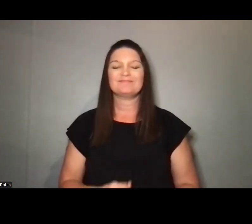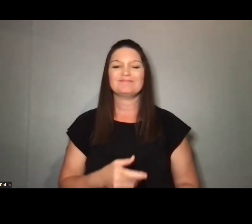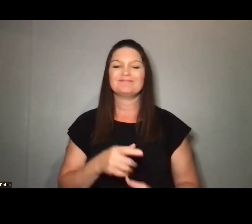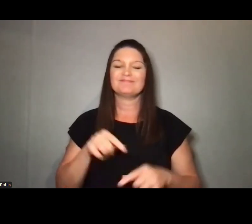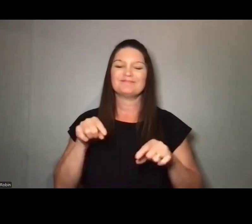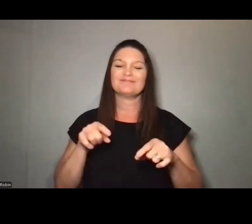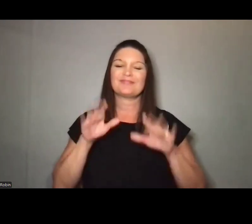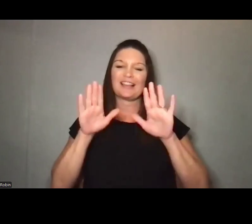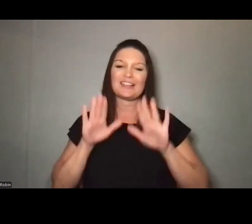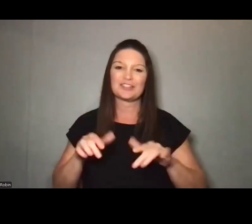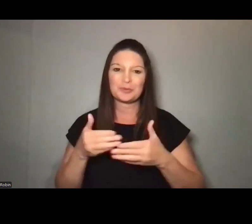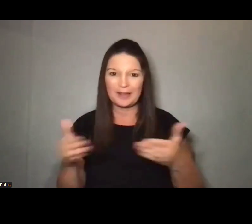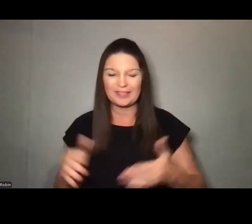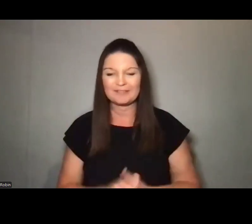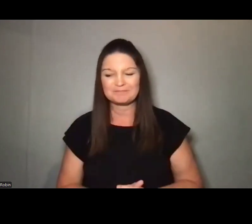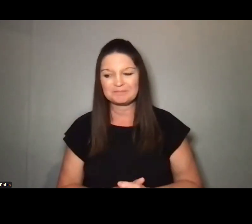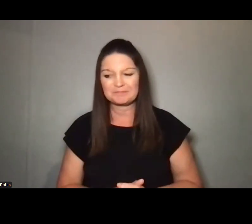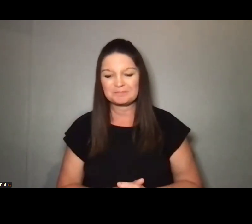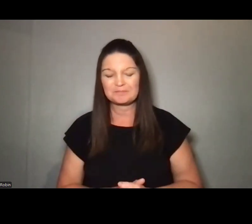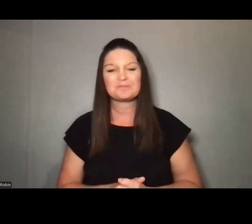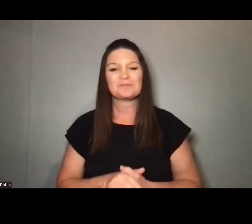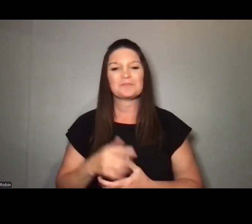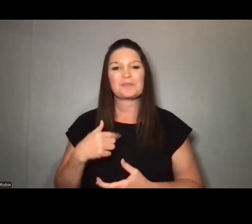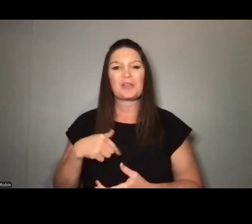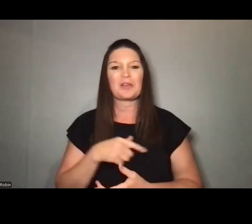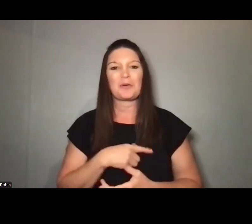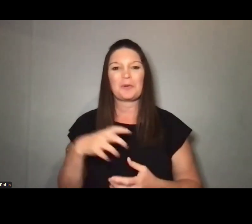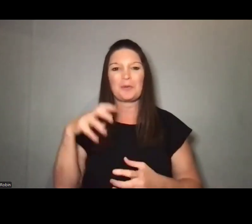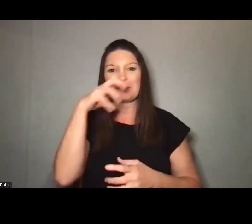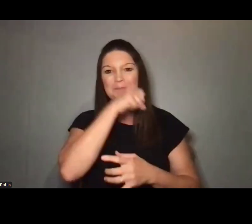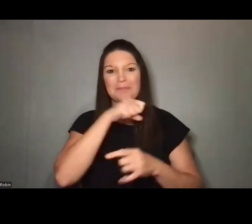. We really appreciate all the time you have spent with us. »JESSICA SORBELLO: Absolutely